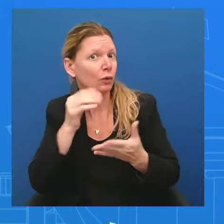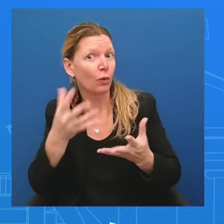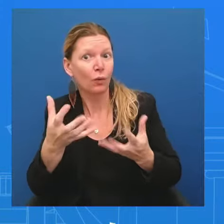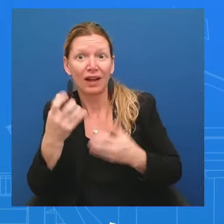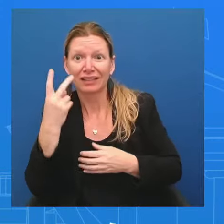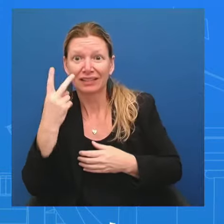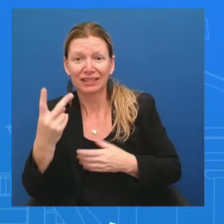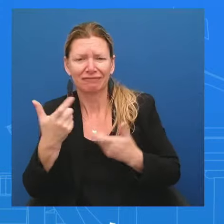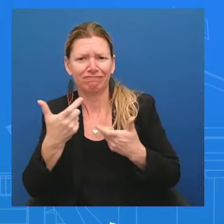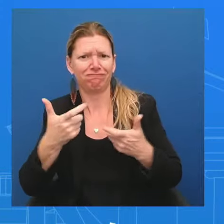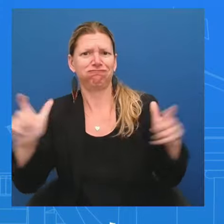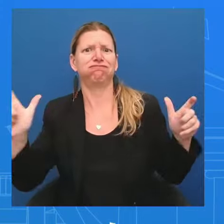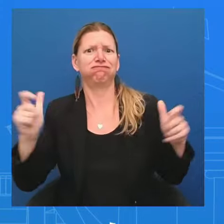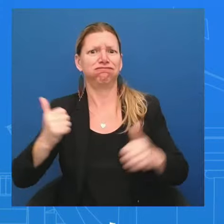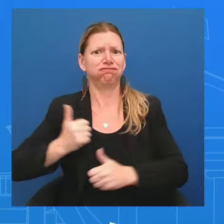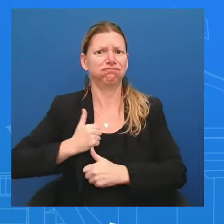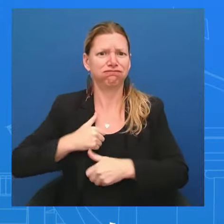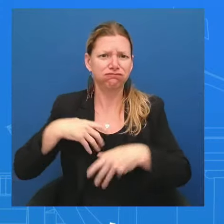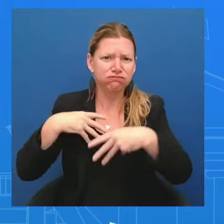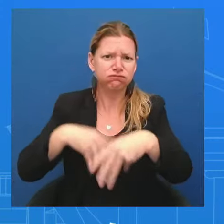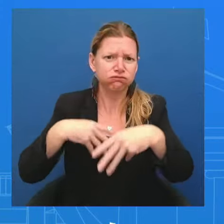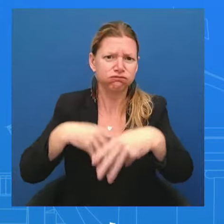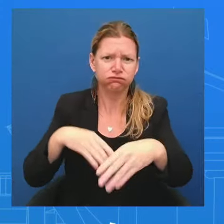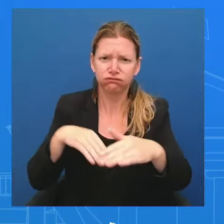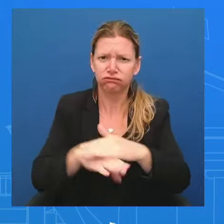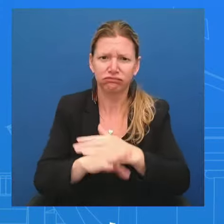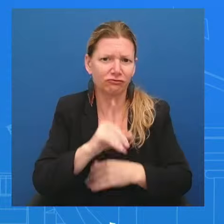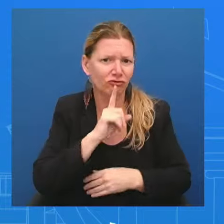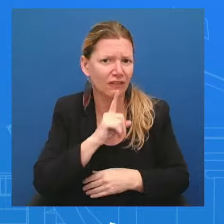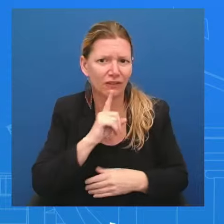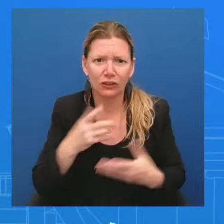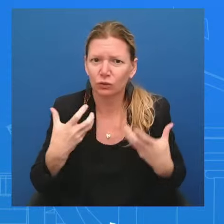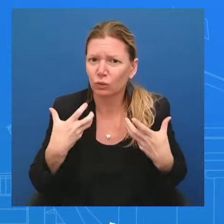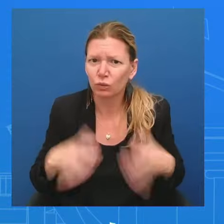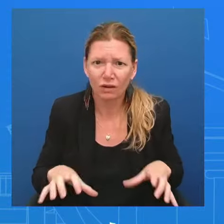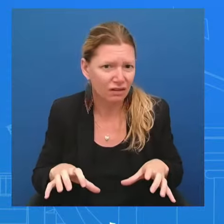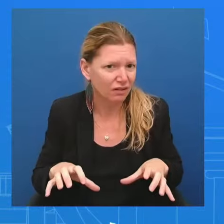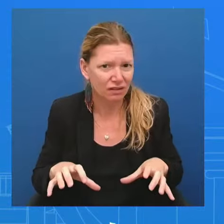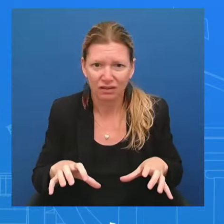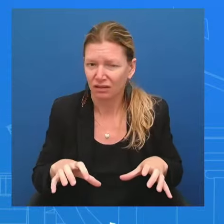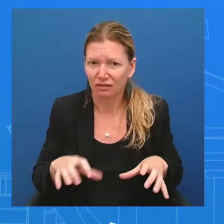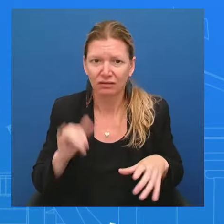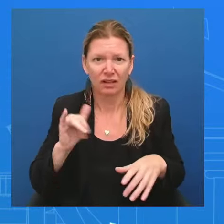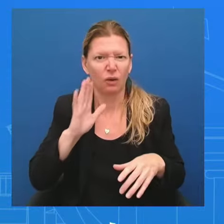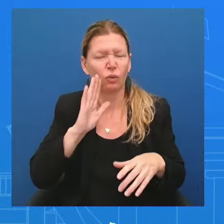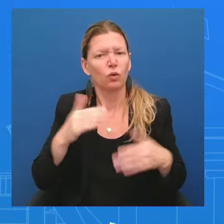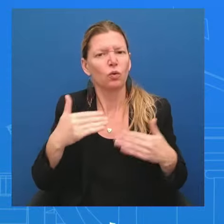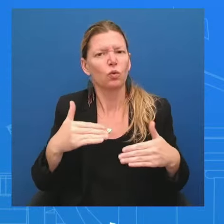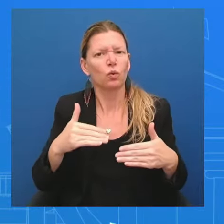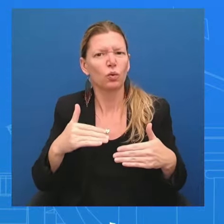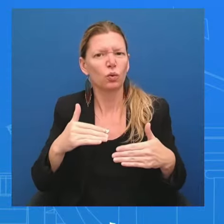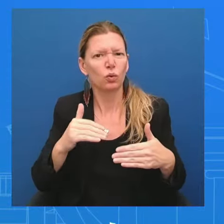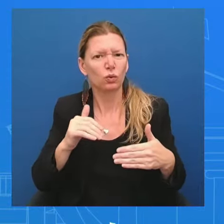that would really make it hard for the Israelis to go after Hamas without causing extensive damage